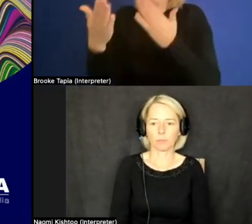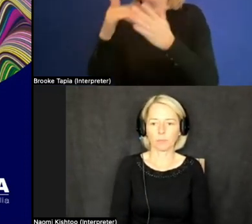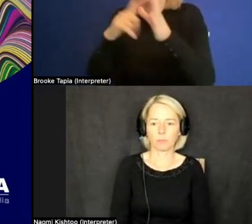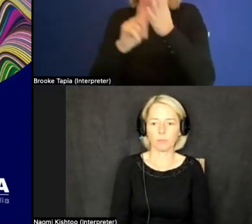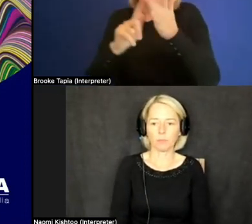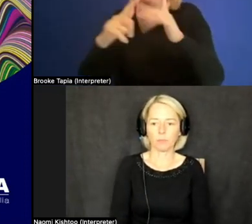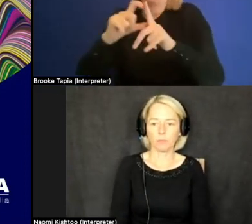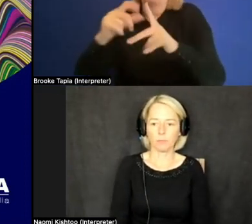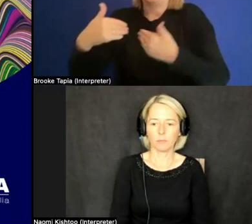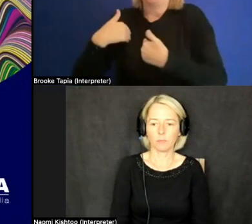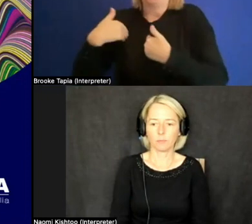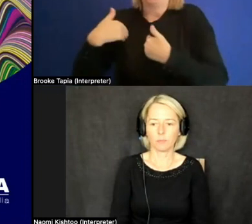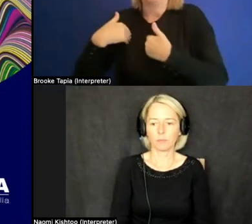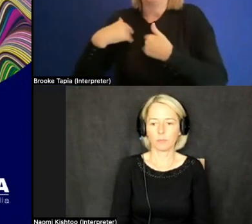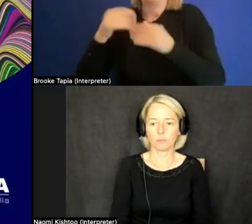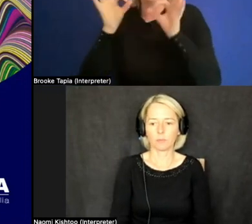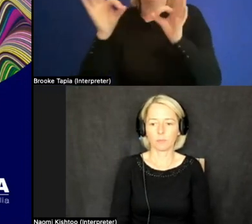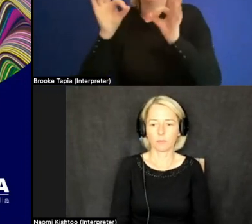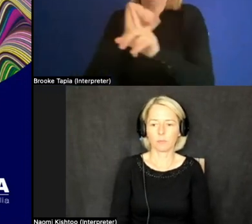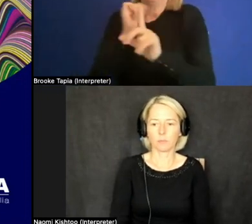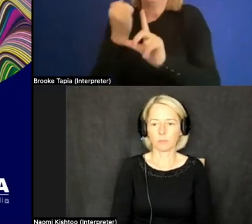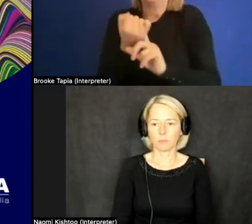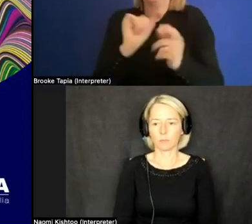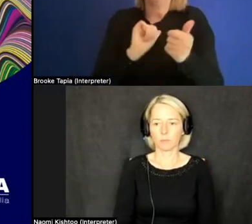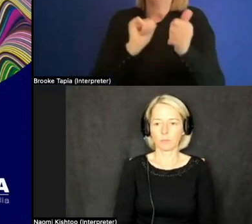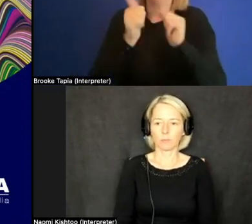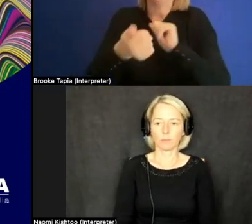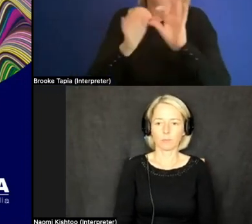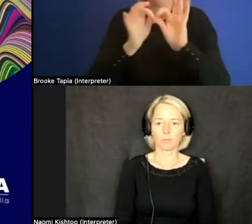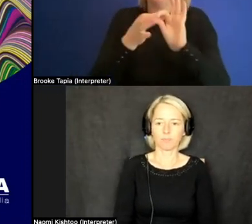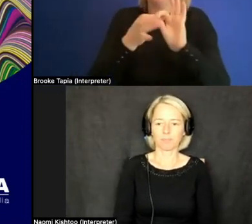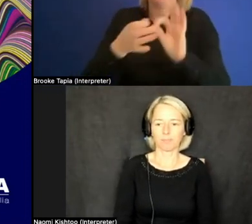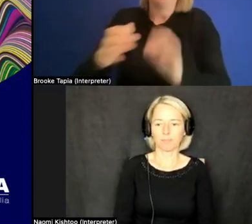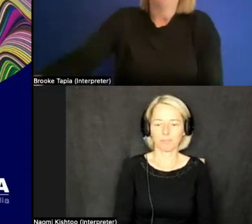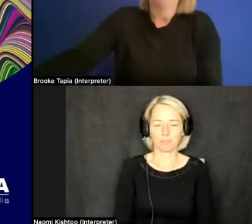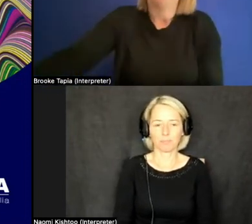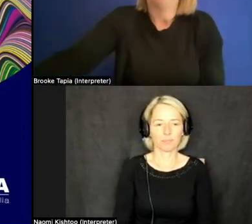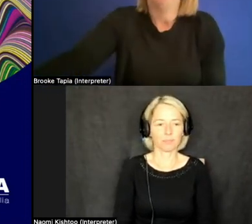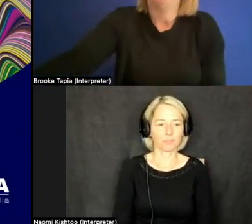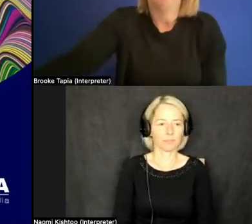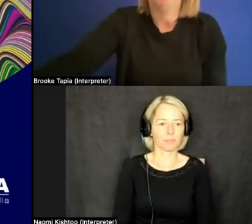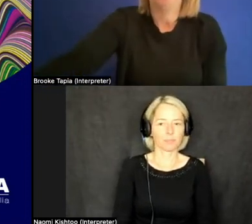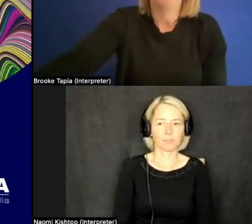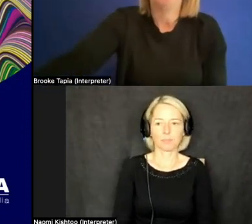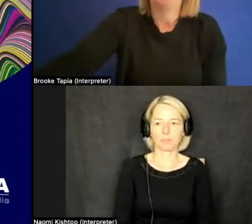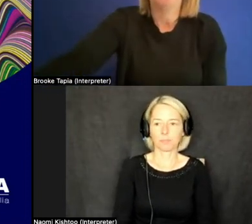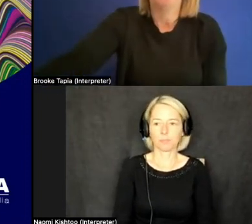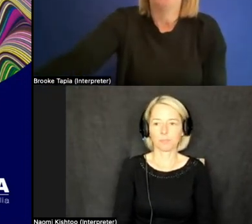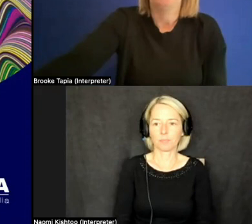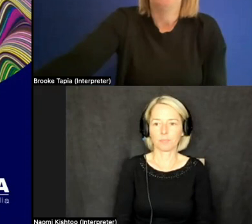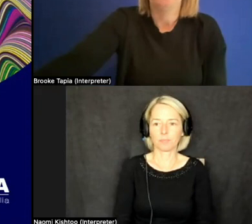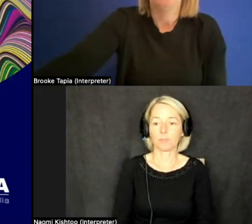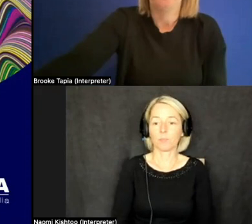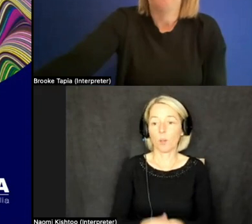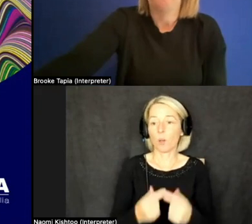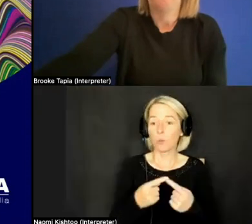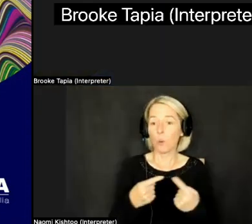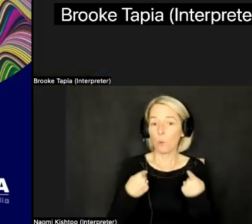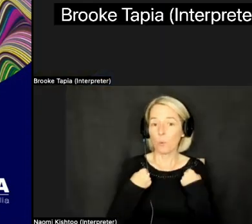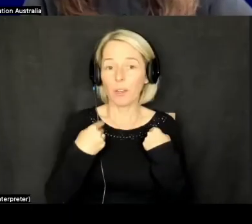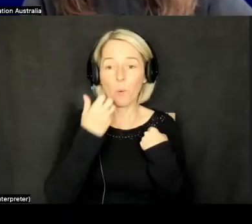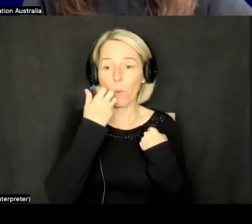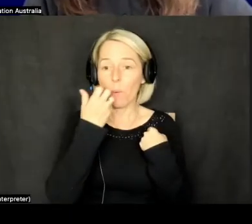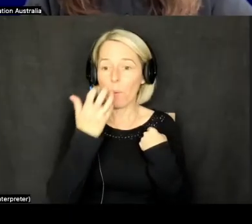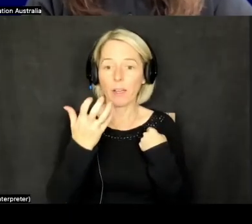in certain situations, so always worth exploring the perspective of a creative arts therapist for